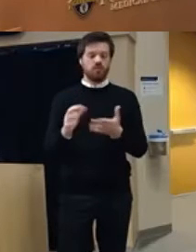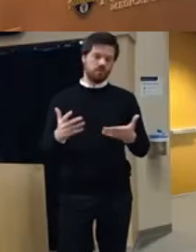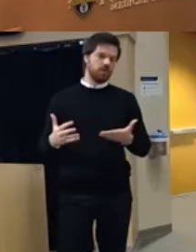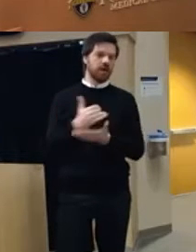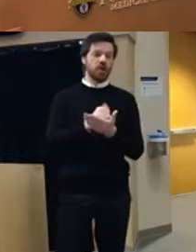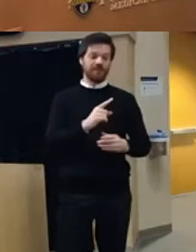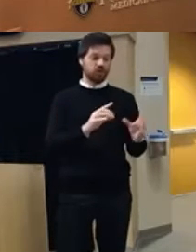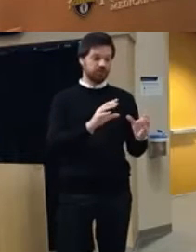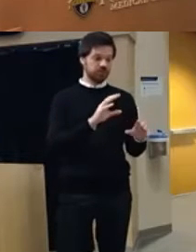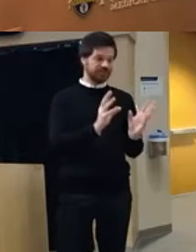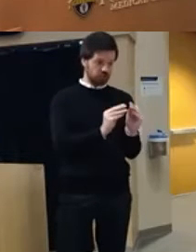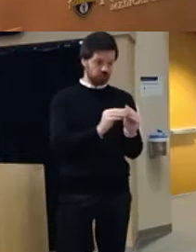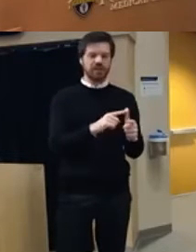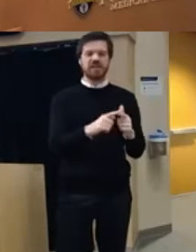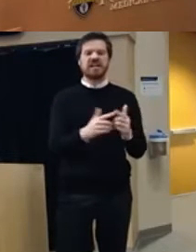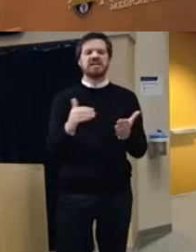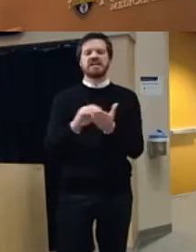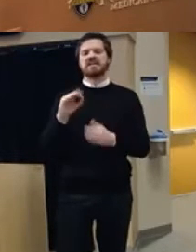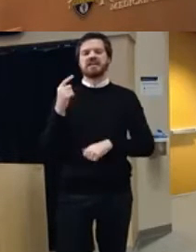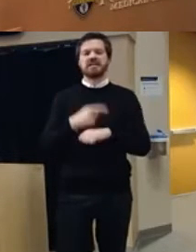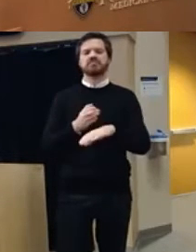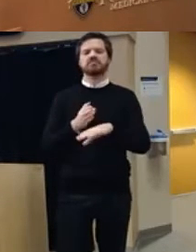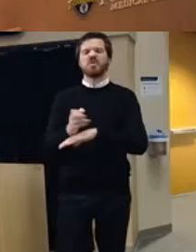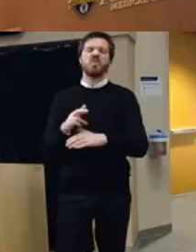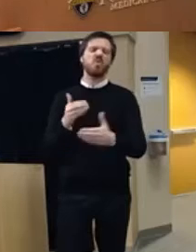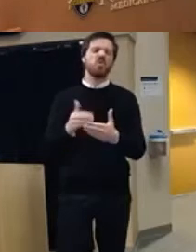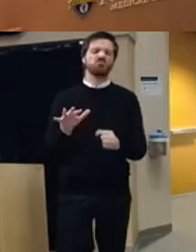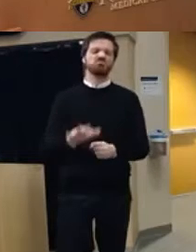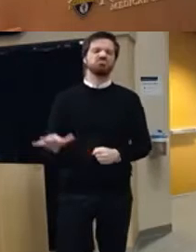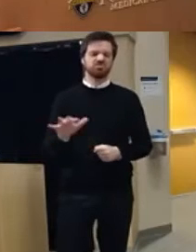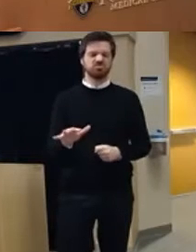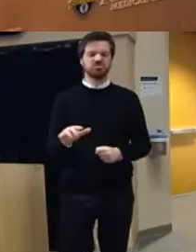first session and then again about 90 days post or as close as they could get from 47